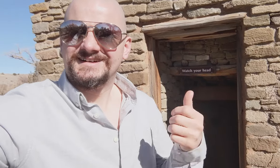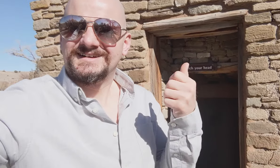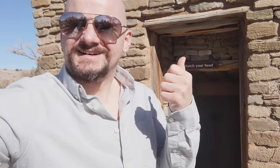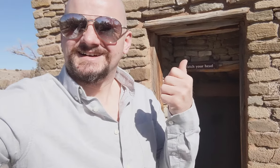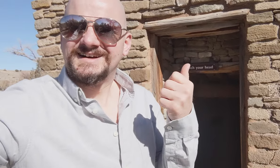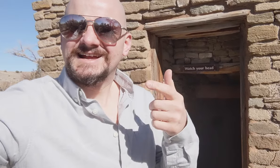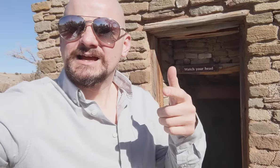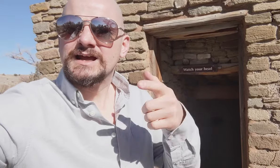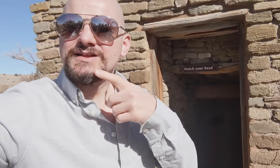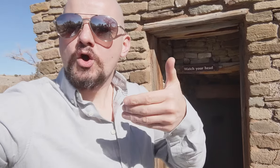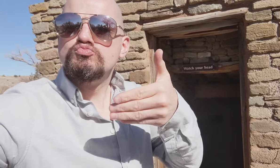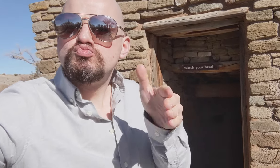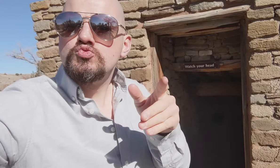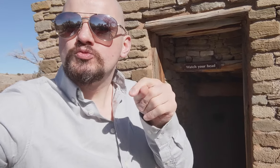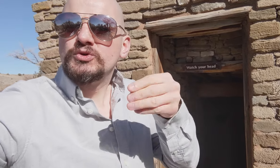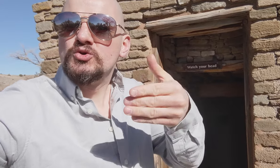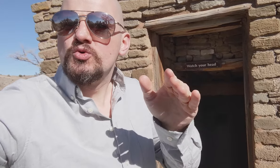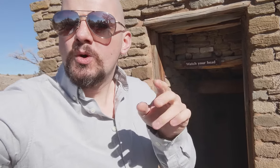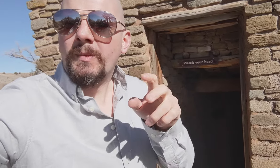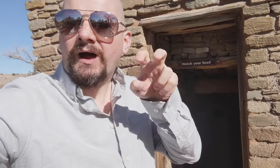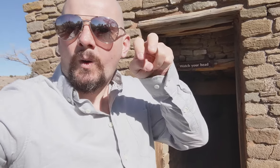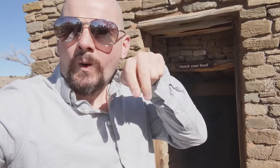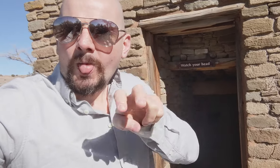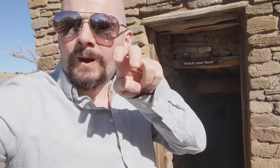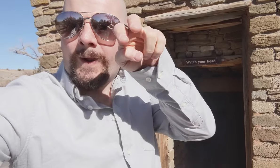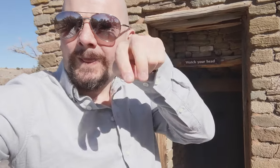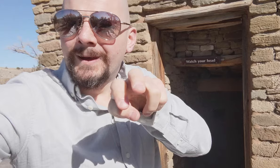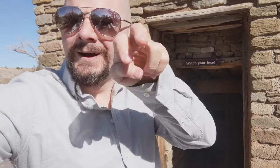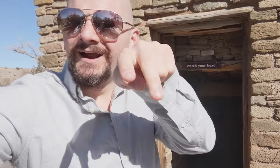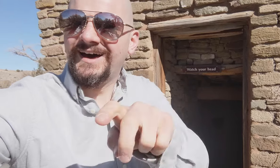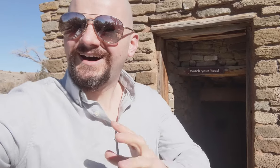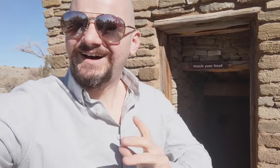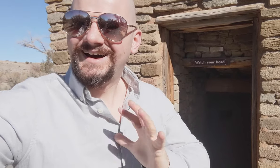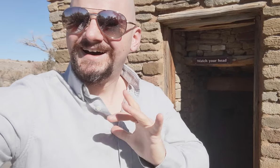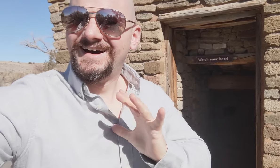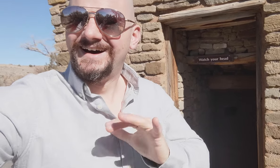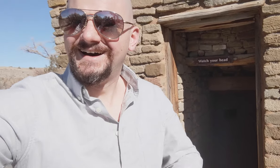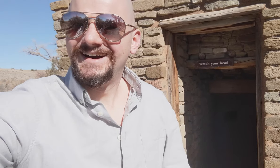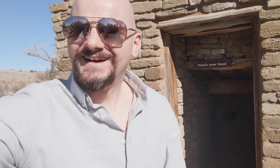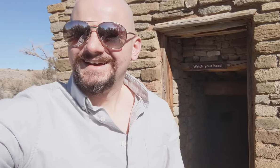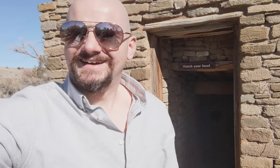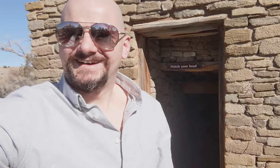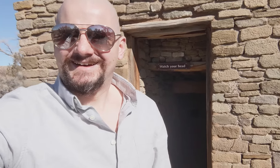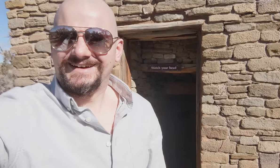There are room to room. You go in one room and go to another and another, and so on. It's cool!